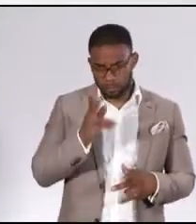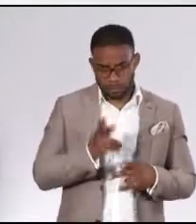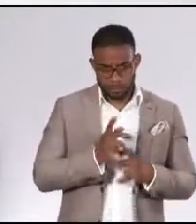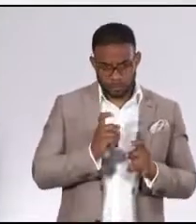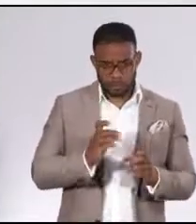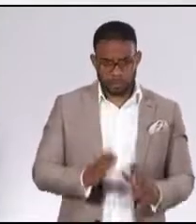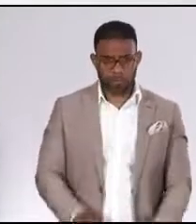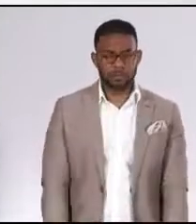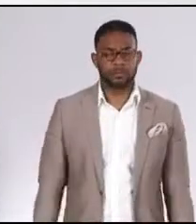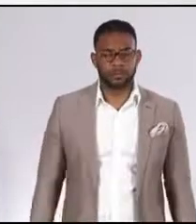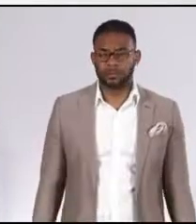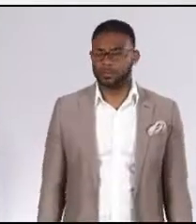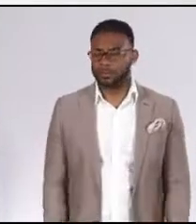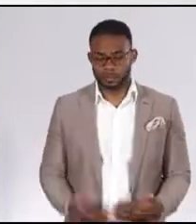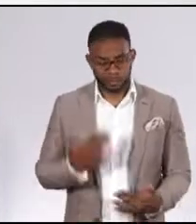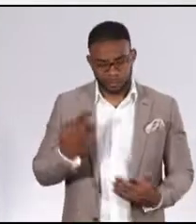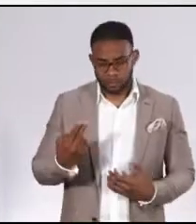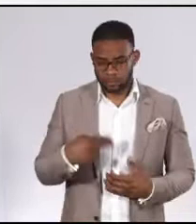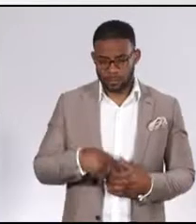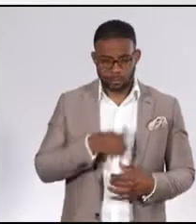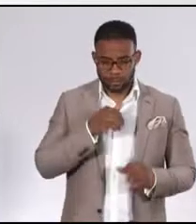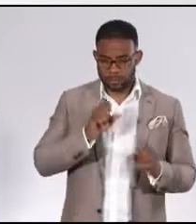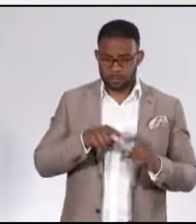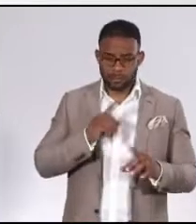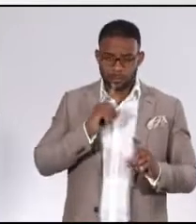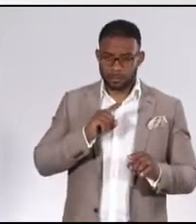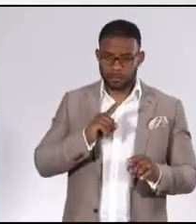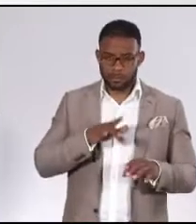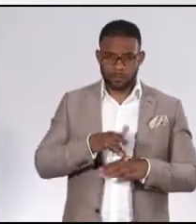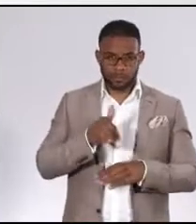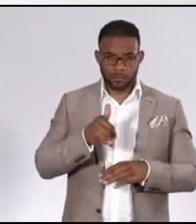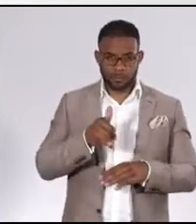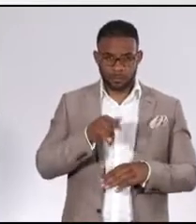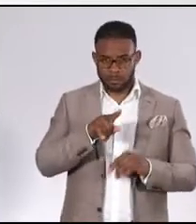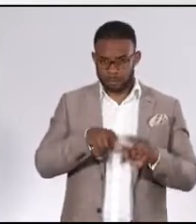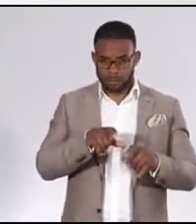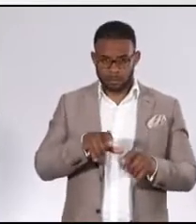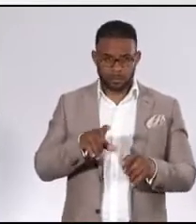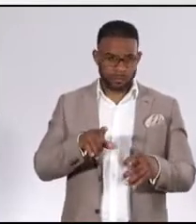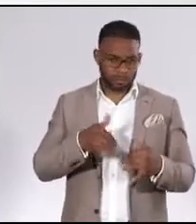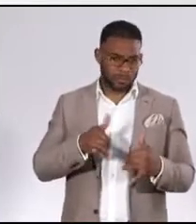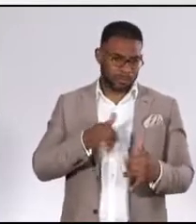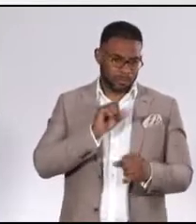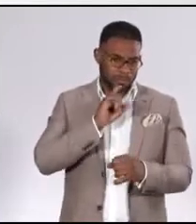um Even if you're joining us and weren't able to answer the earlier pulling questions, we still would love for you to answer these.